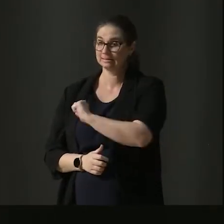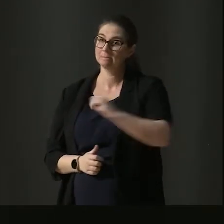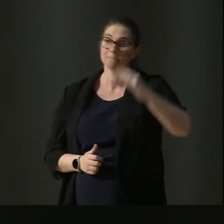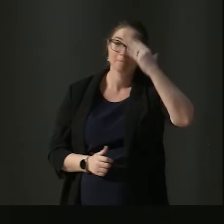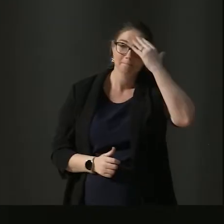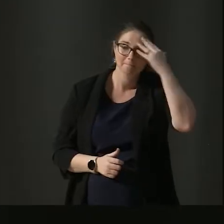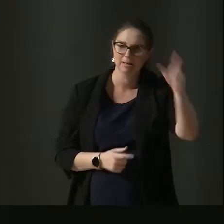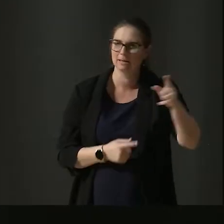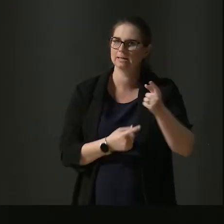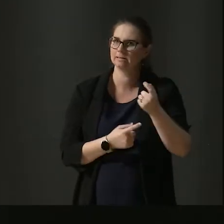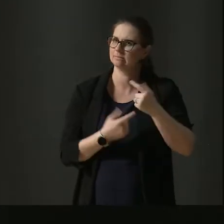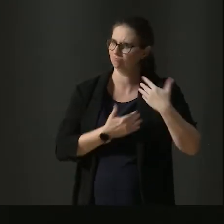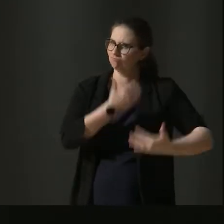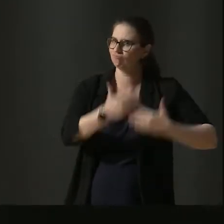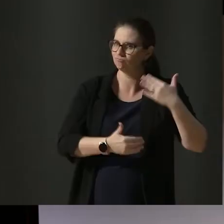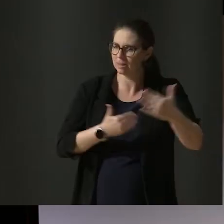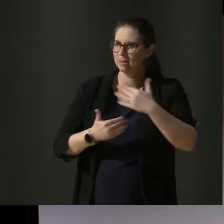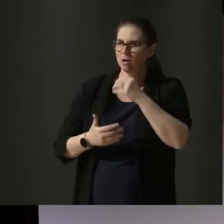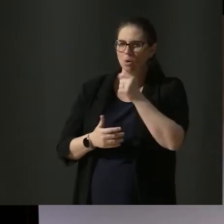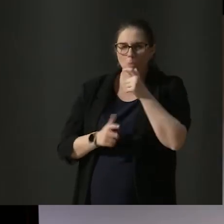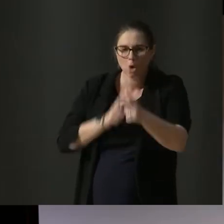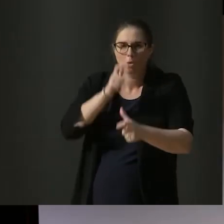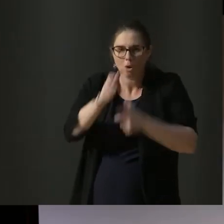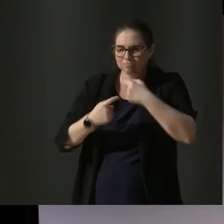putting words to what he was doing and feeling and he kept playing.